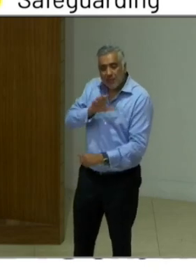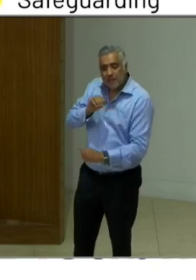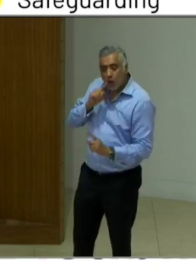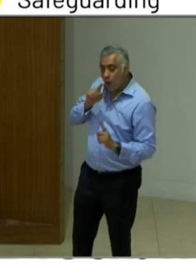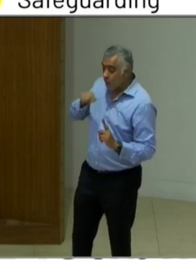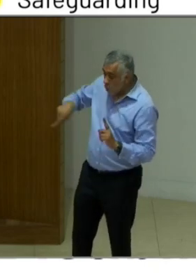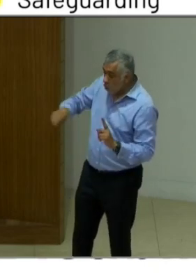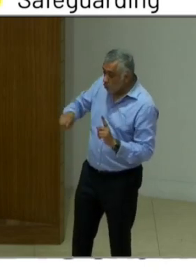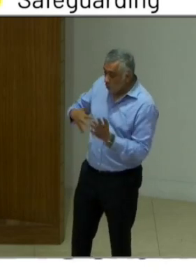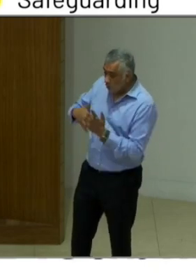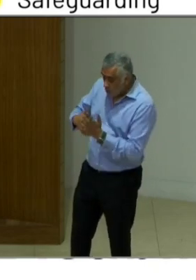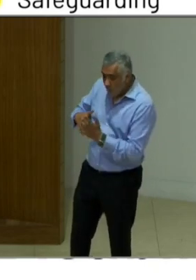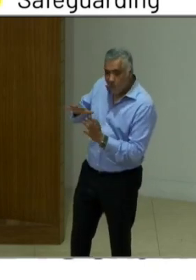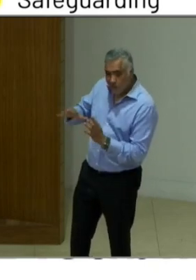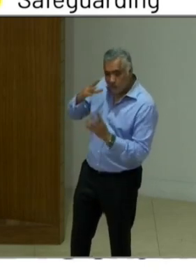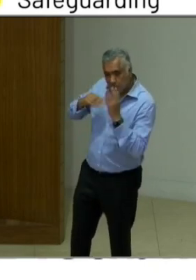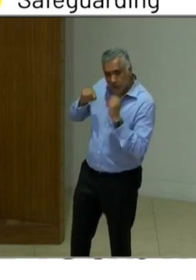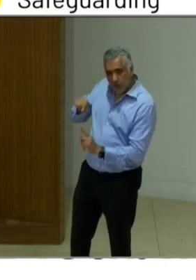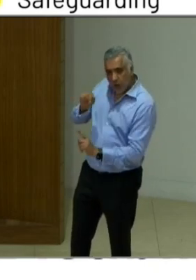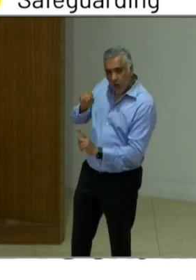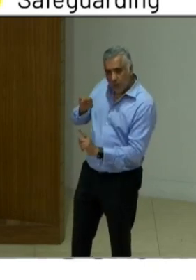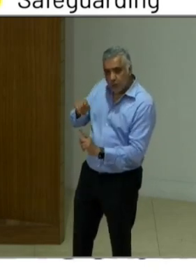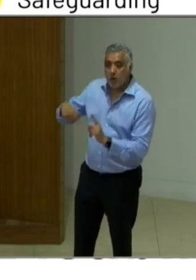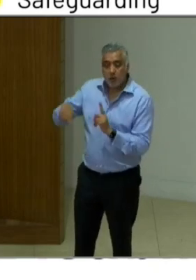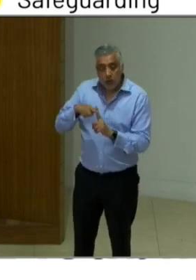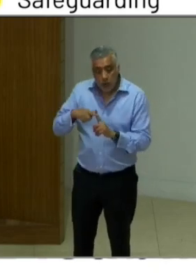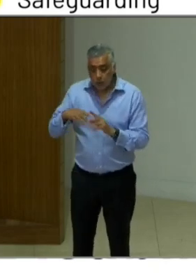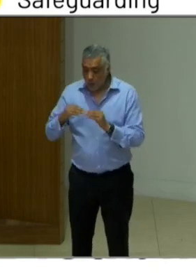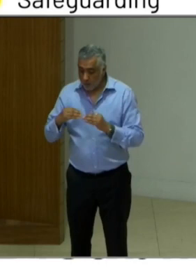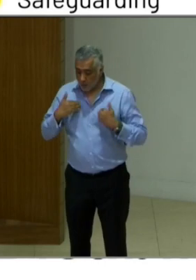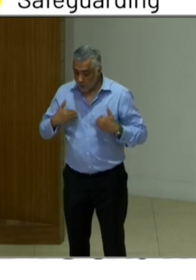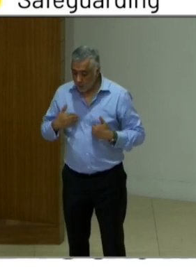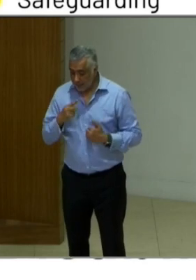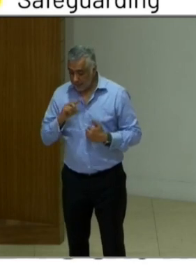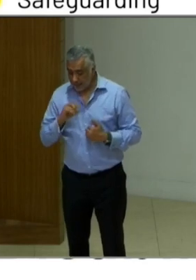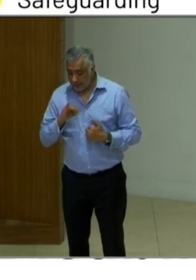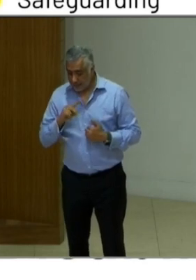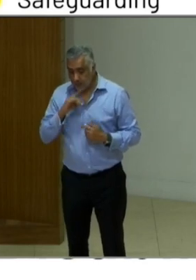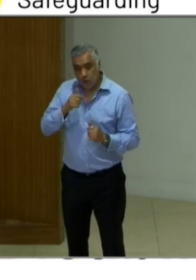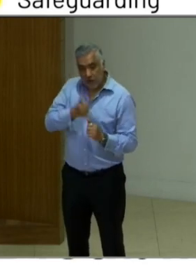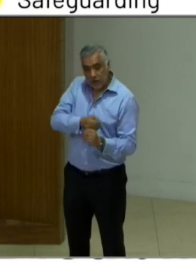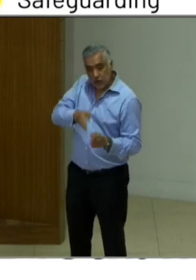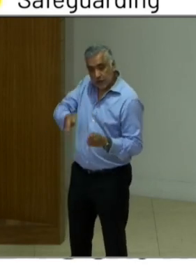this kind of abuse. As well as provide a greater sense of the human dignity of each individual, so as to safeguard us